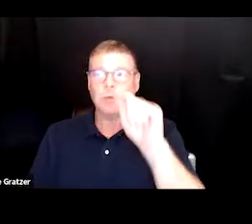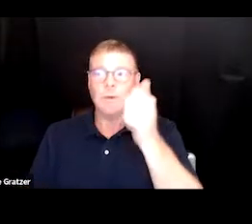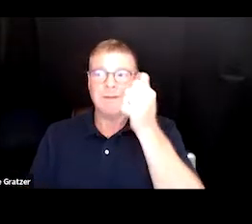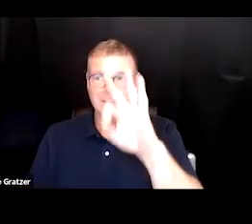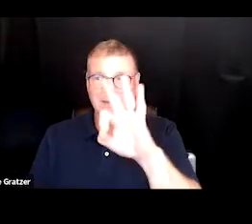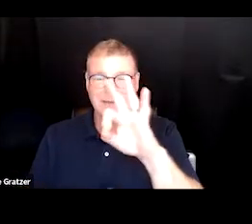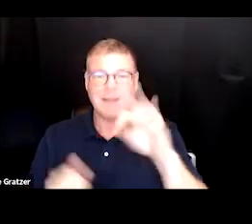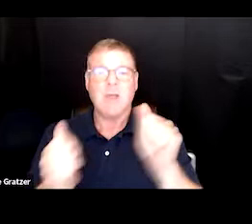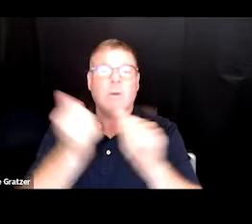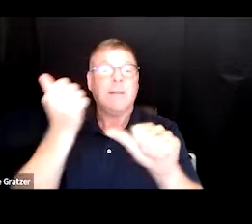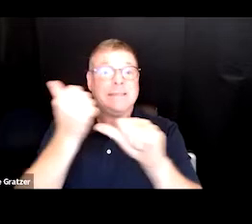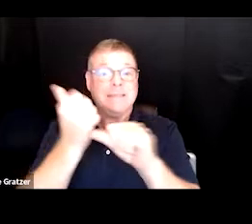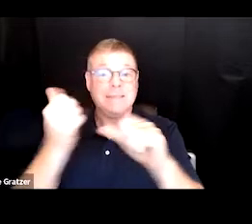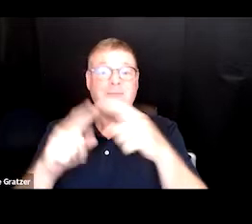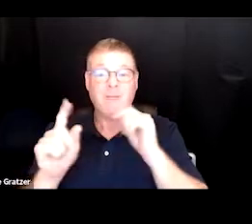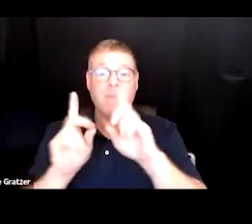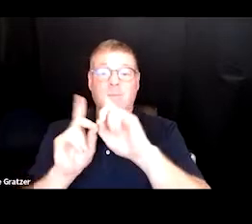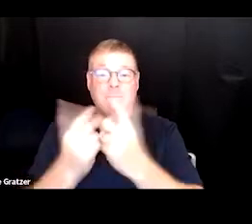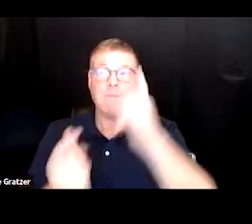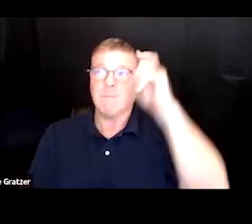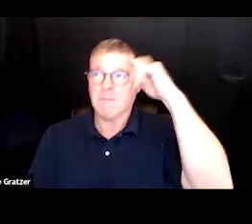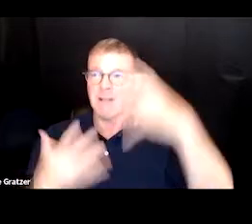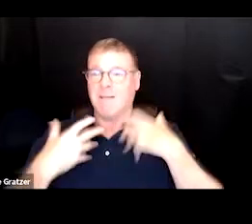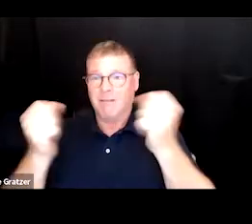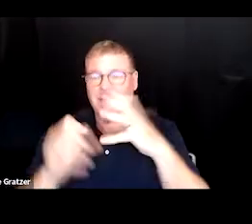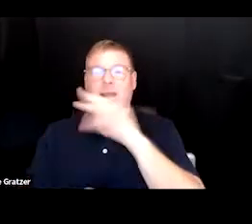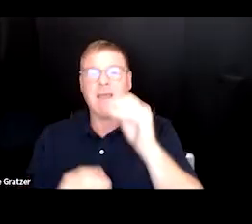with assistance from our Department of Health and our Department of Correction.